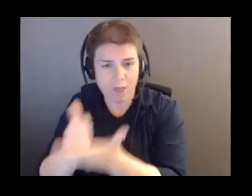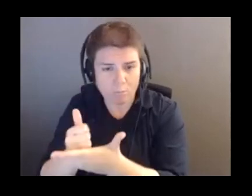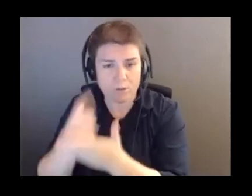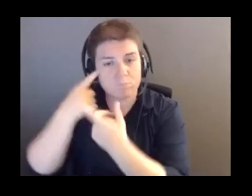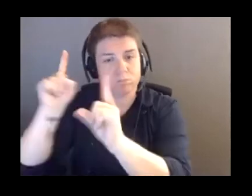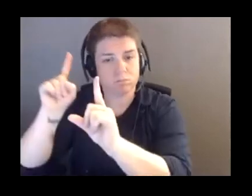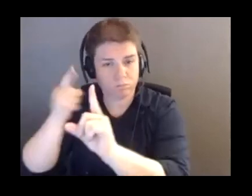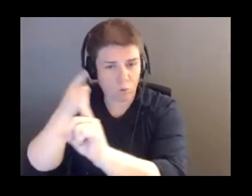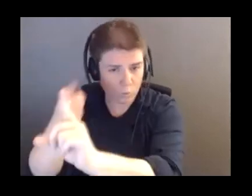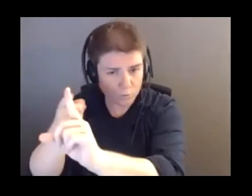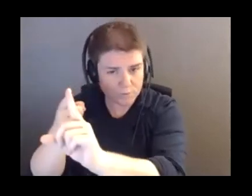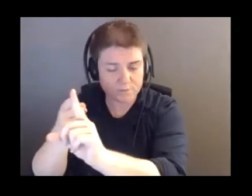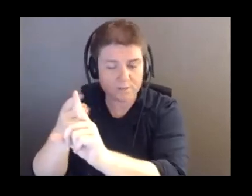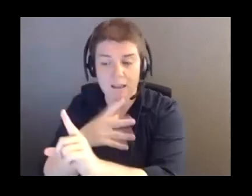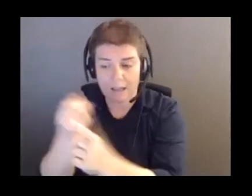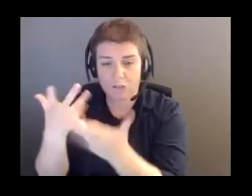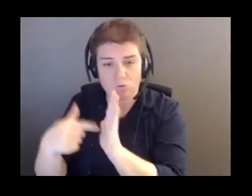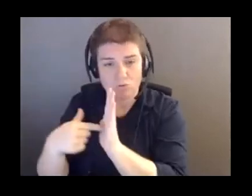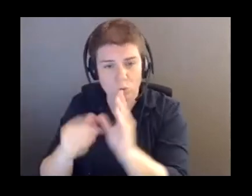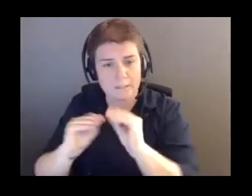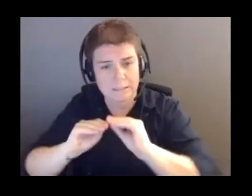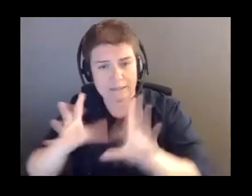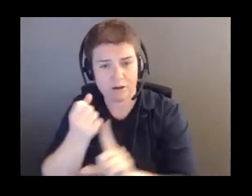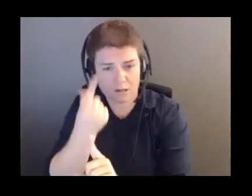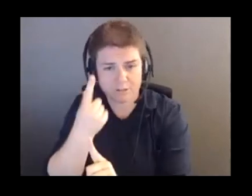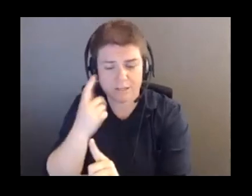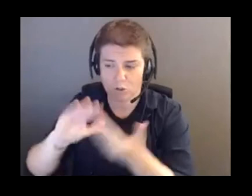and that you've shown that you have a clear understanding of your communities, discipline,